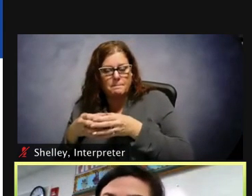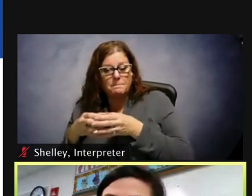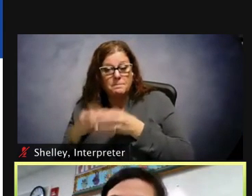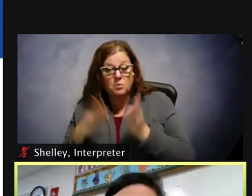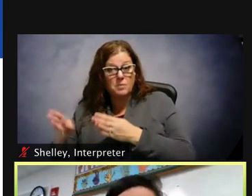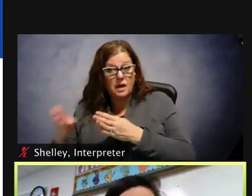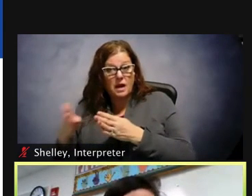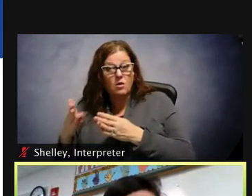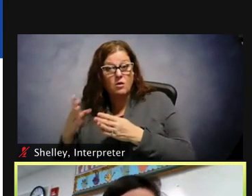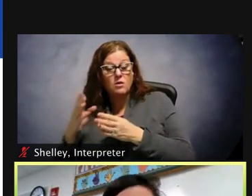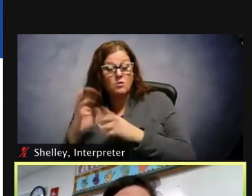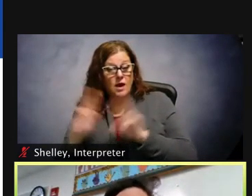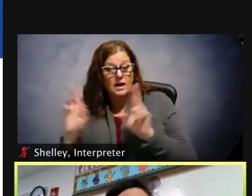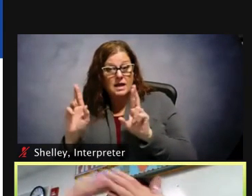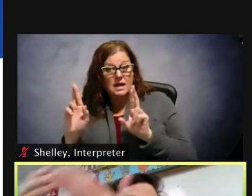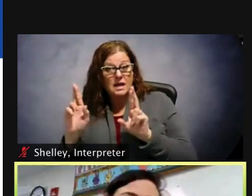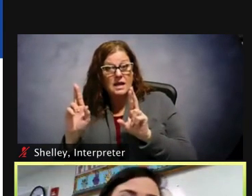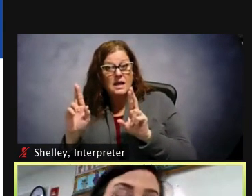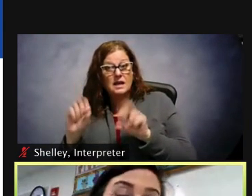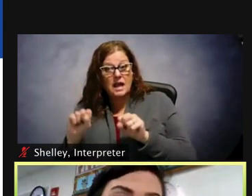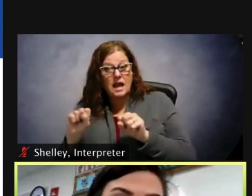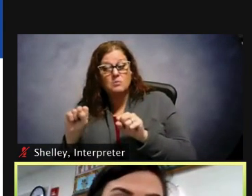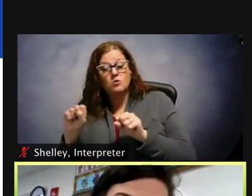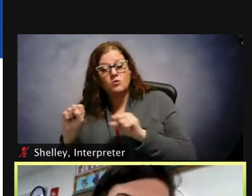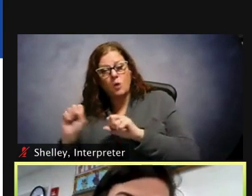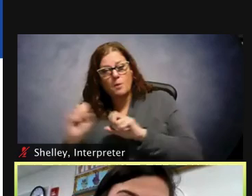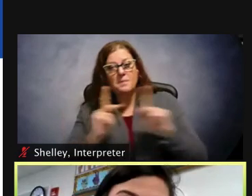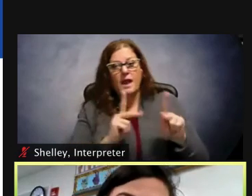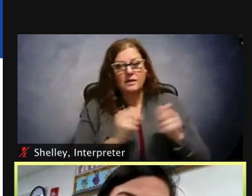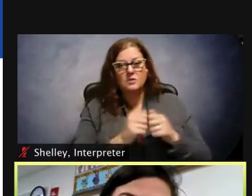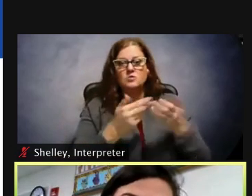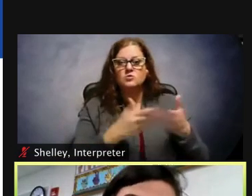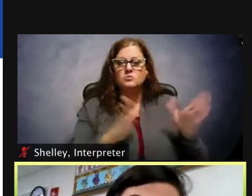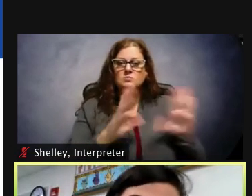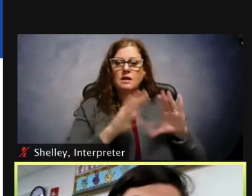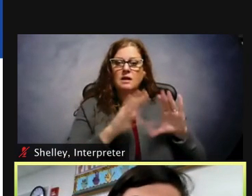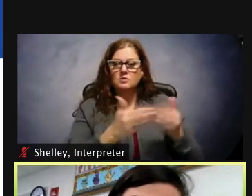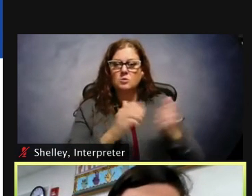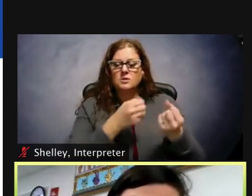were ready this child was able to move back into the classroom with the support of the DHH teacher.